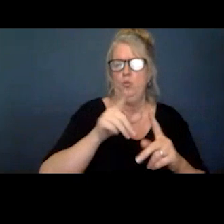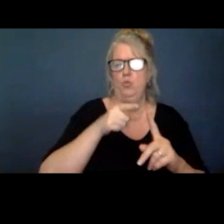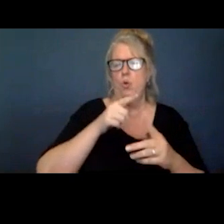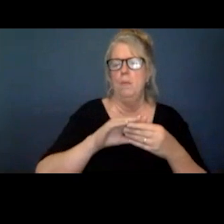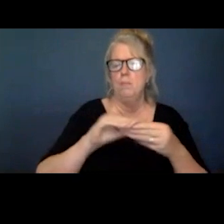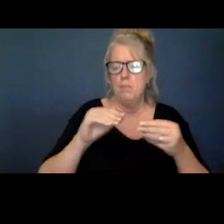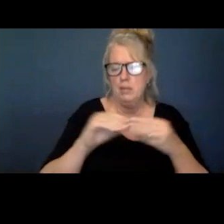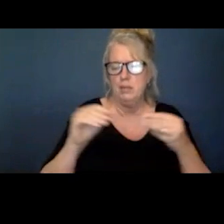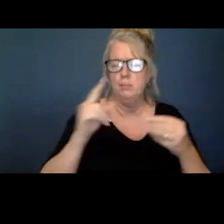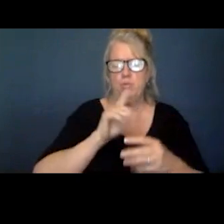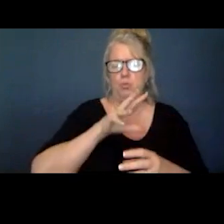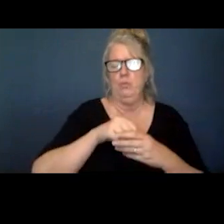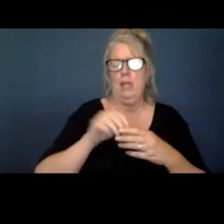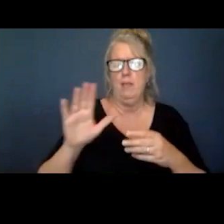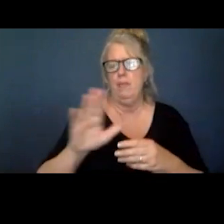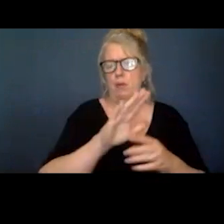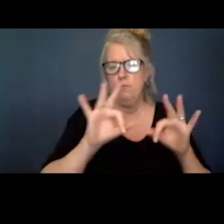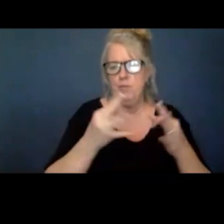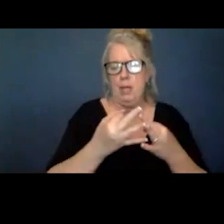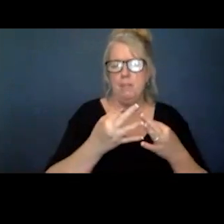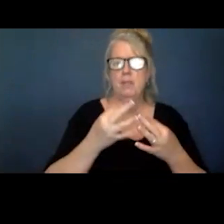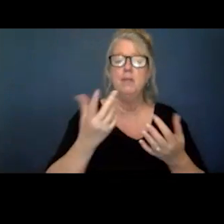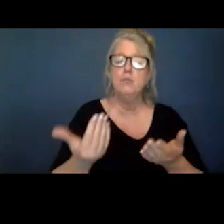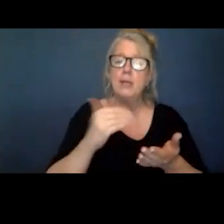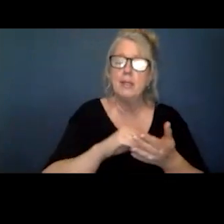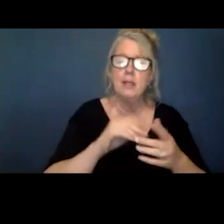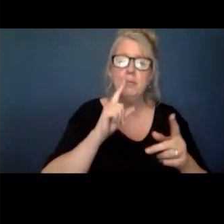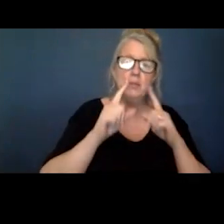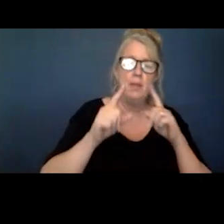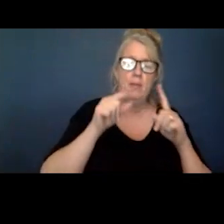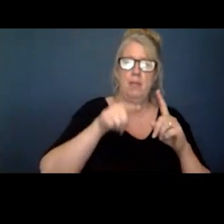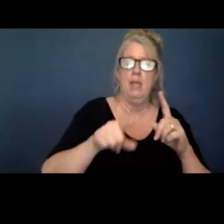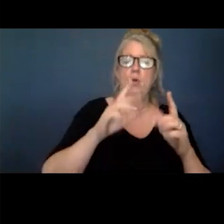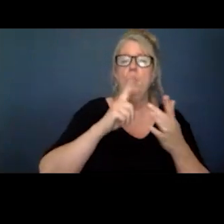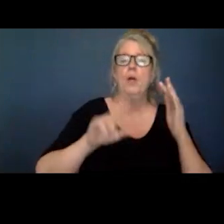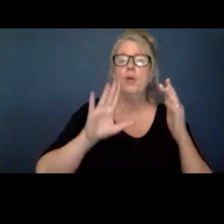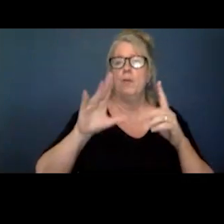participants and their families. That means, again, speaking to their goals, their concerns,